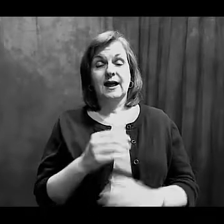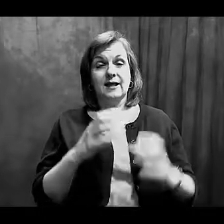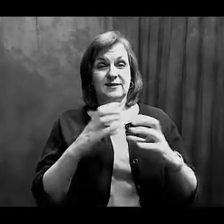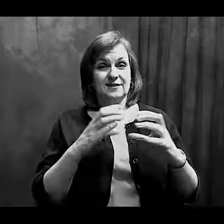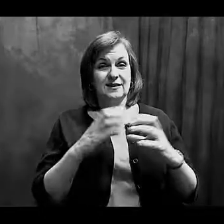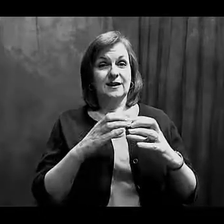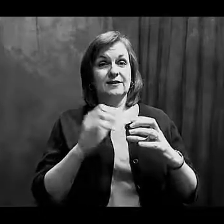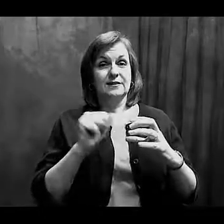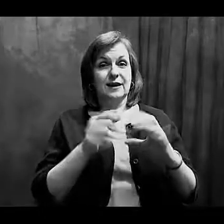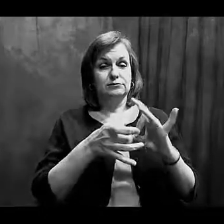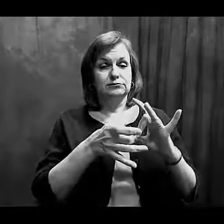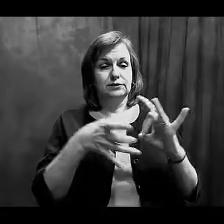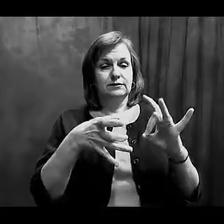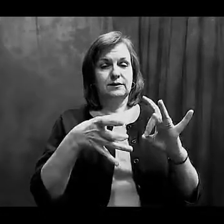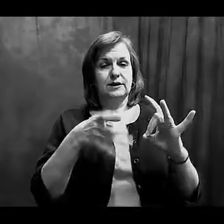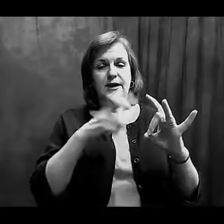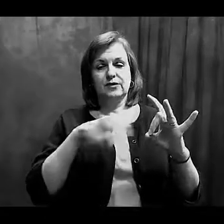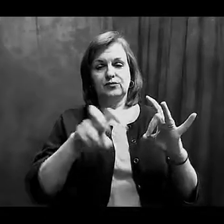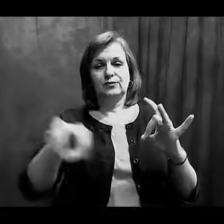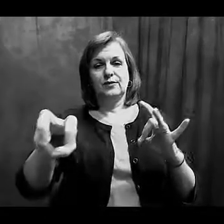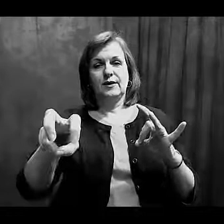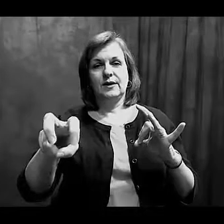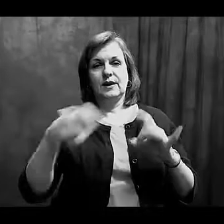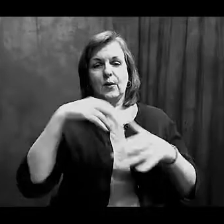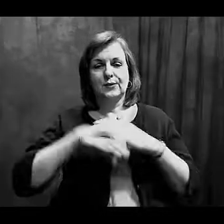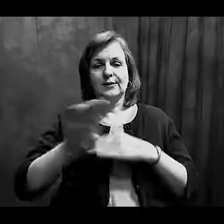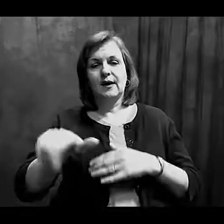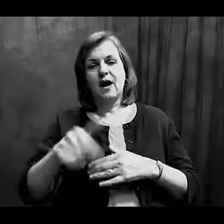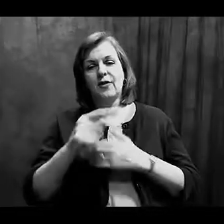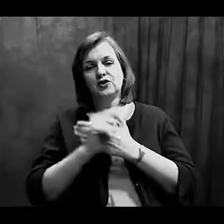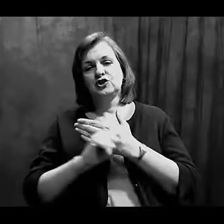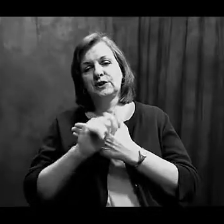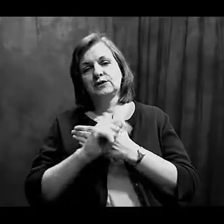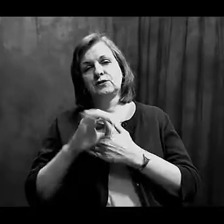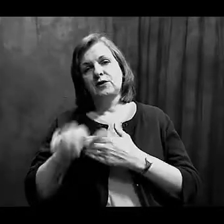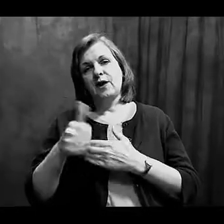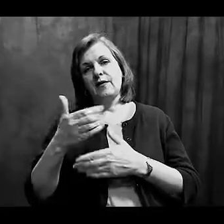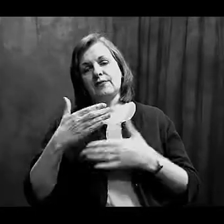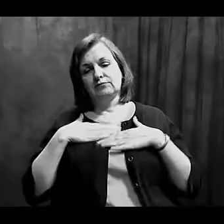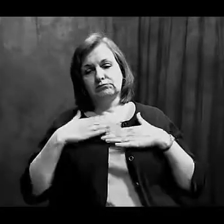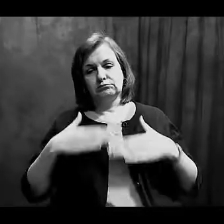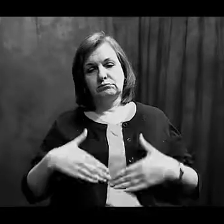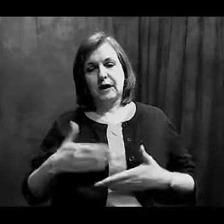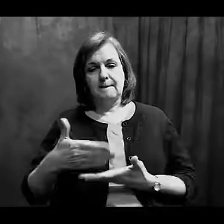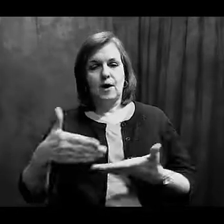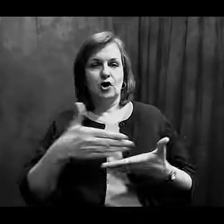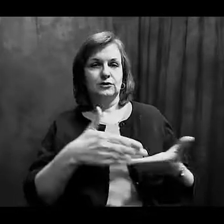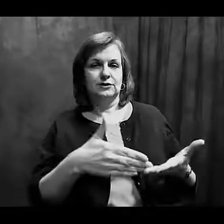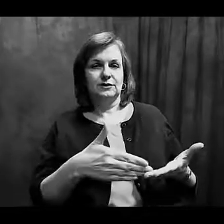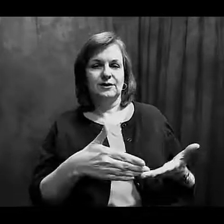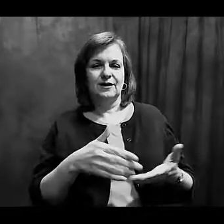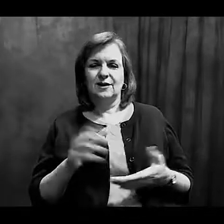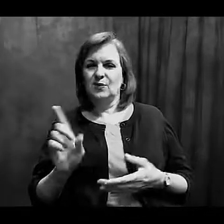and then they can actually start as spread to other tissues and places in your body